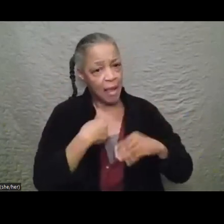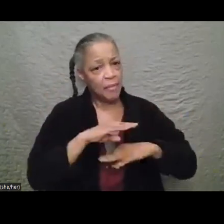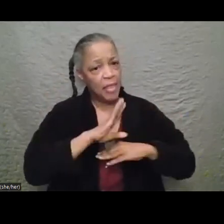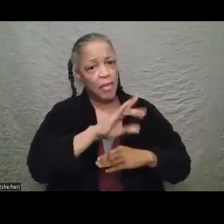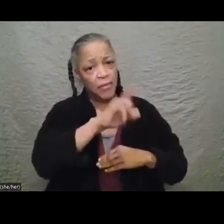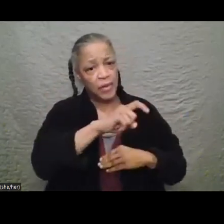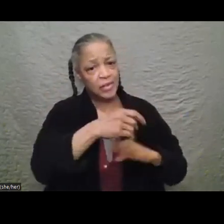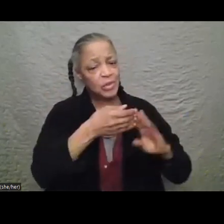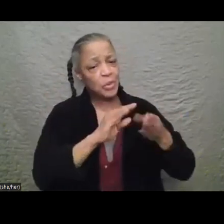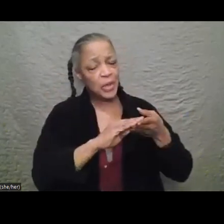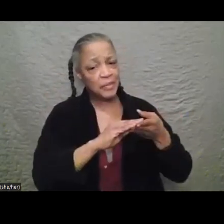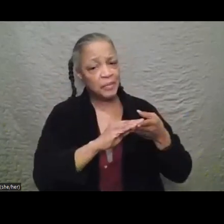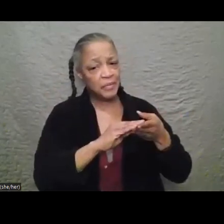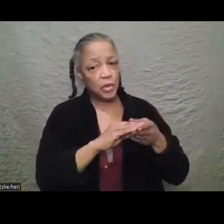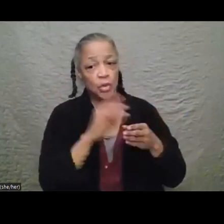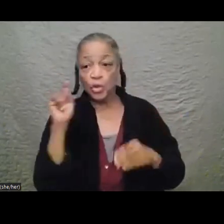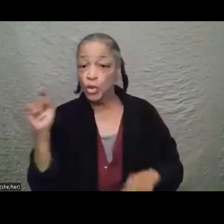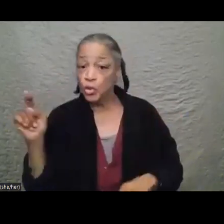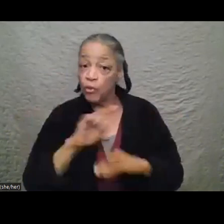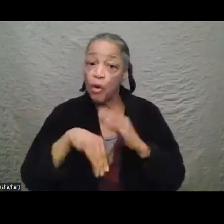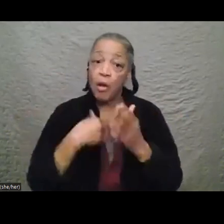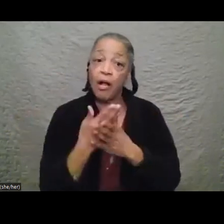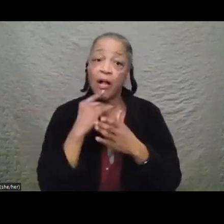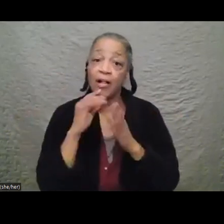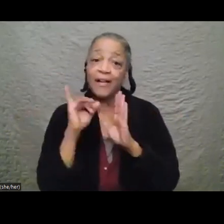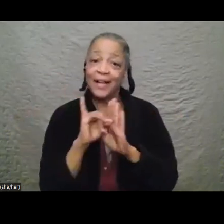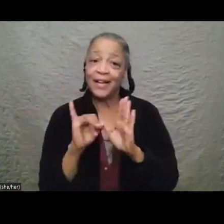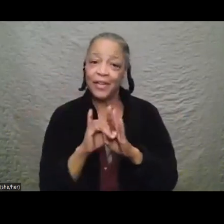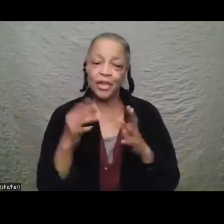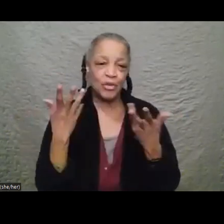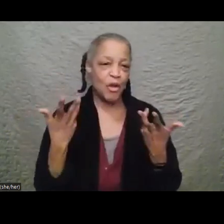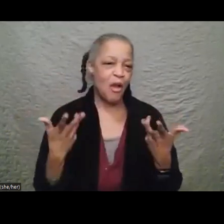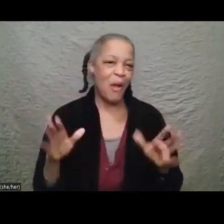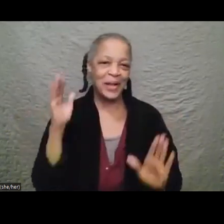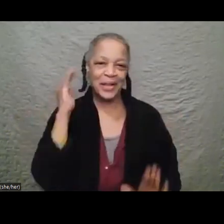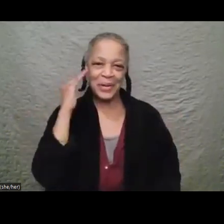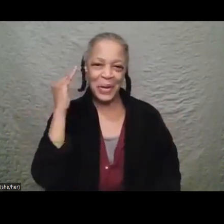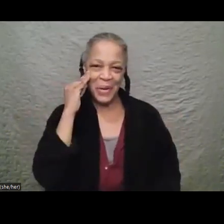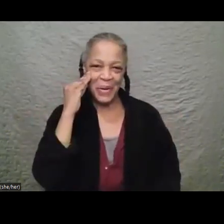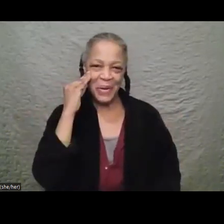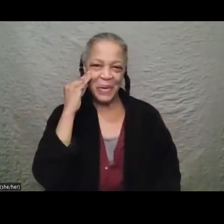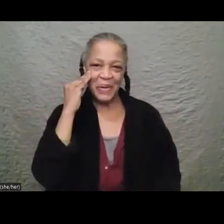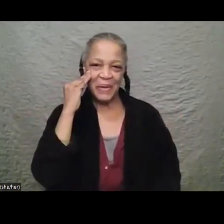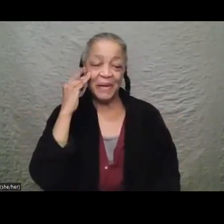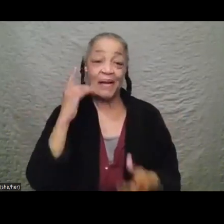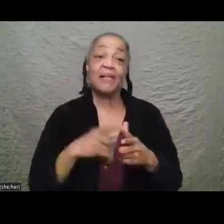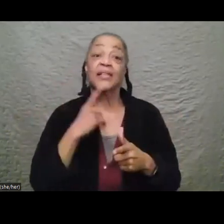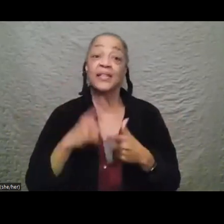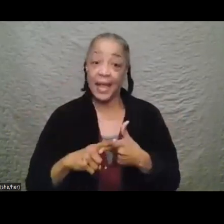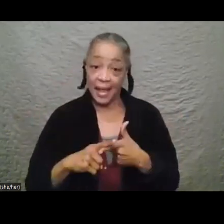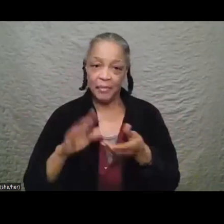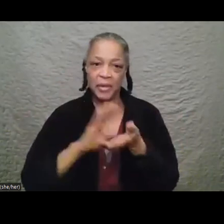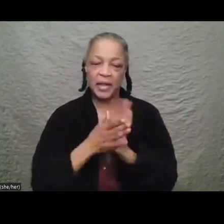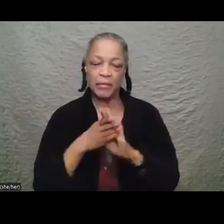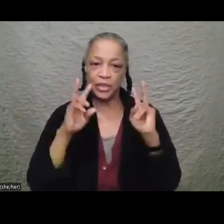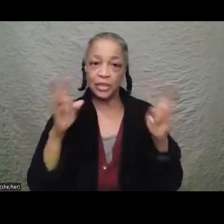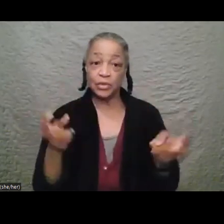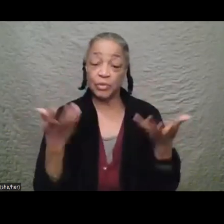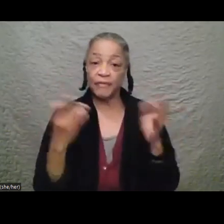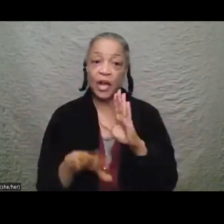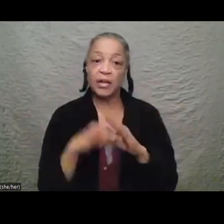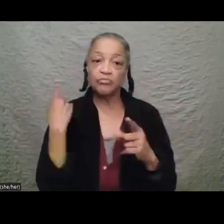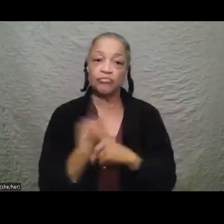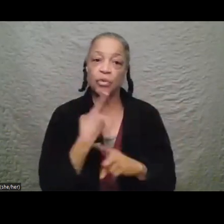As you all have already identified and no , it becomes an issue of finding housing period.